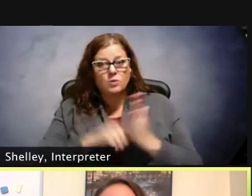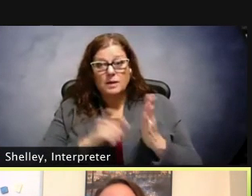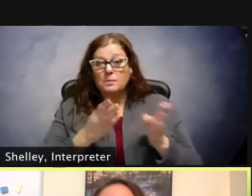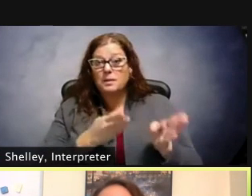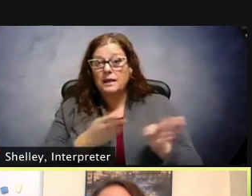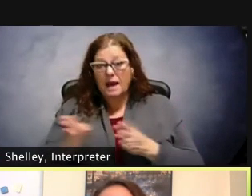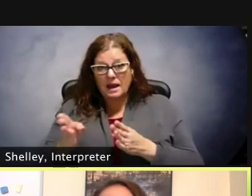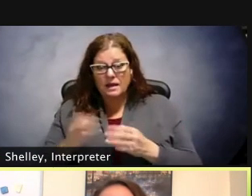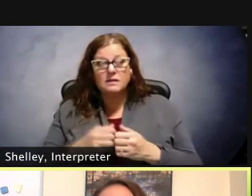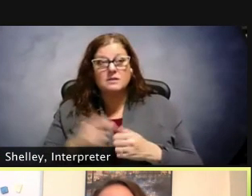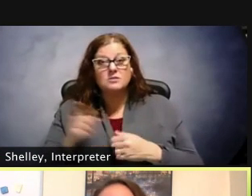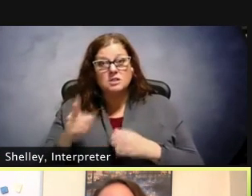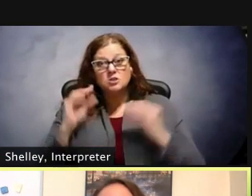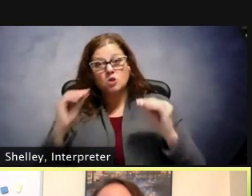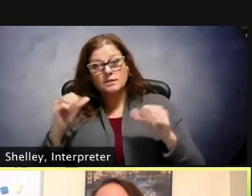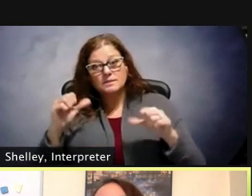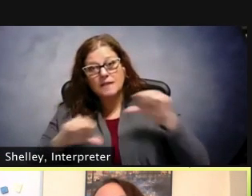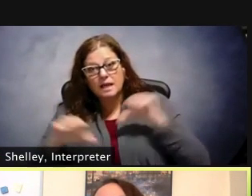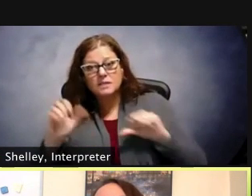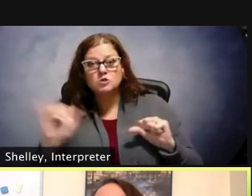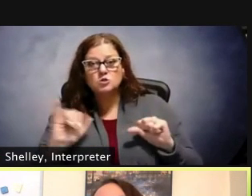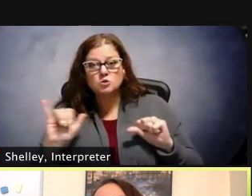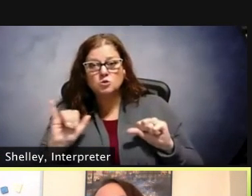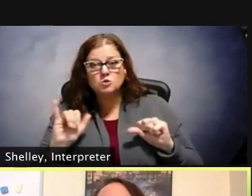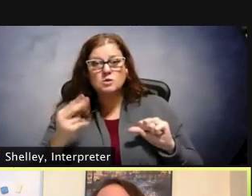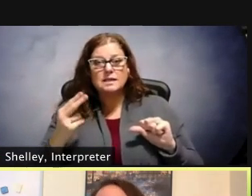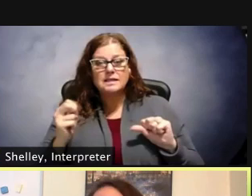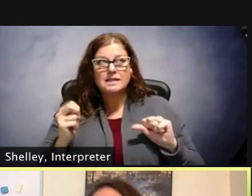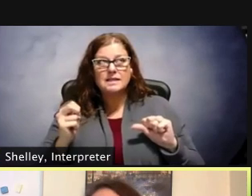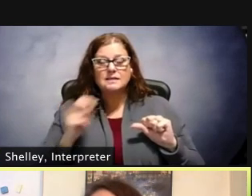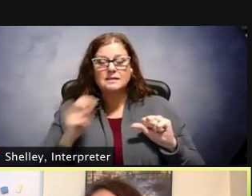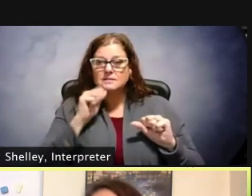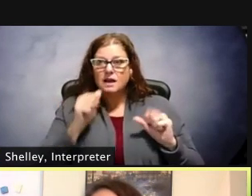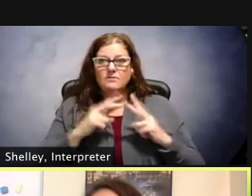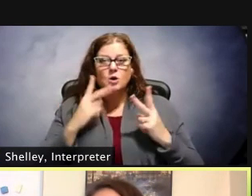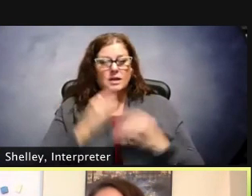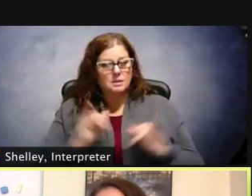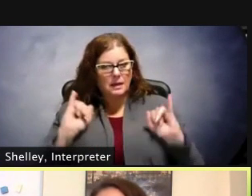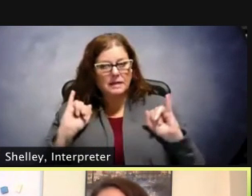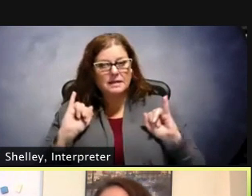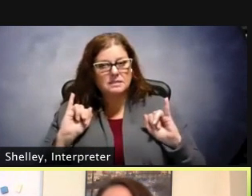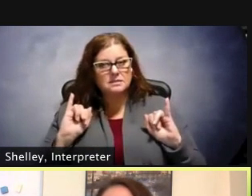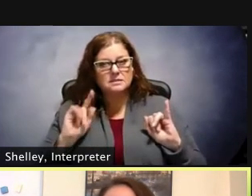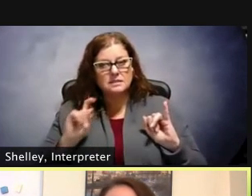She also taught science. And he's not very independent. We see a lot of learned helplessness.